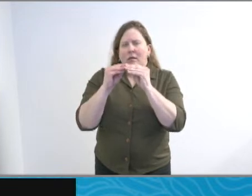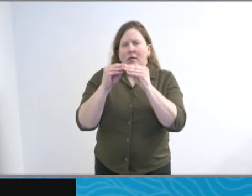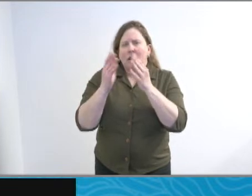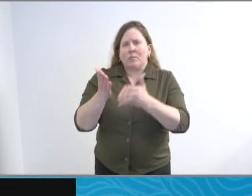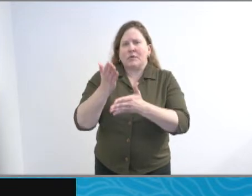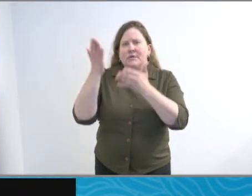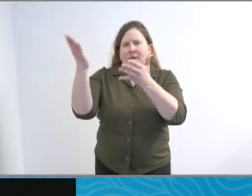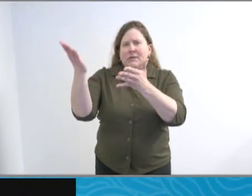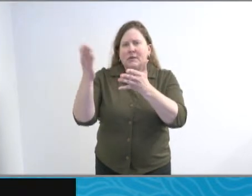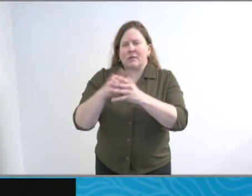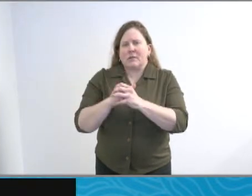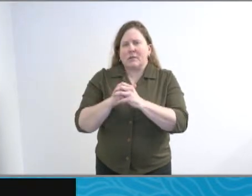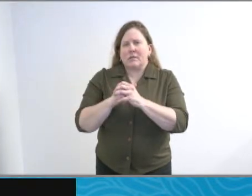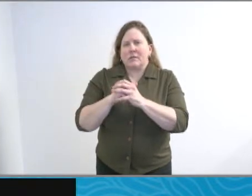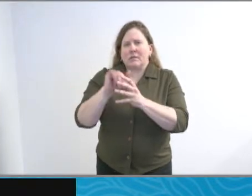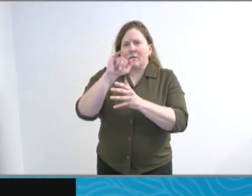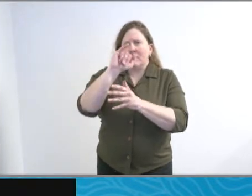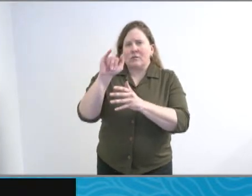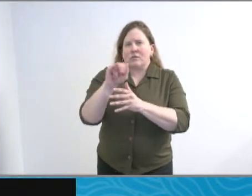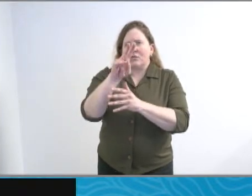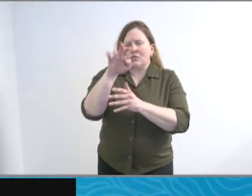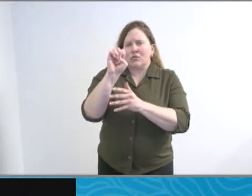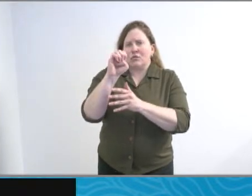And then June 21st, we are hoping to get